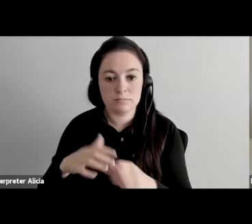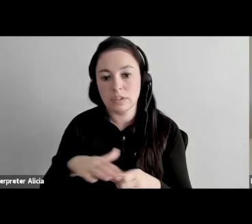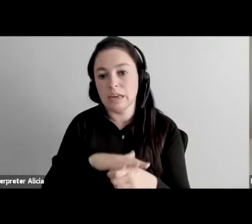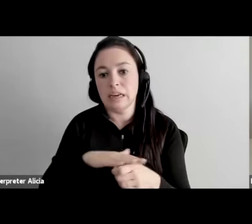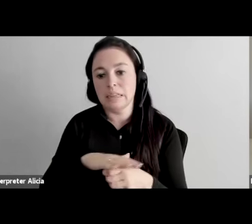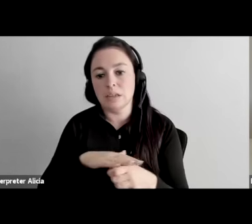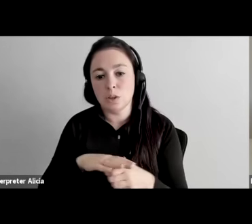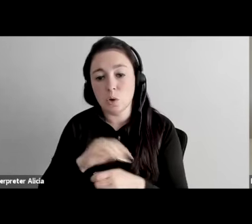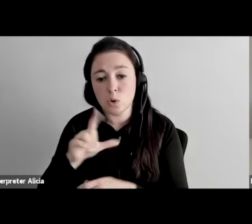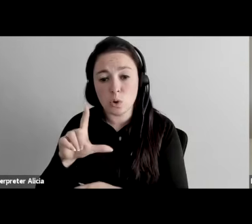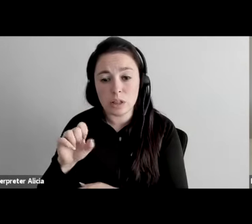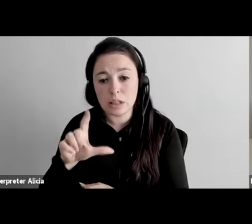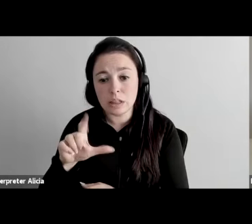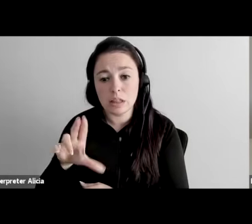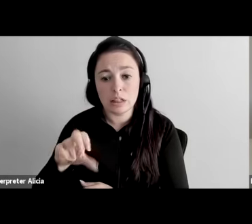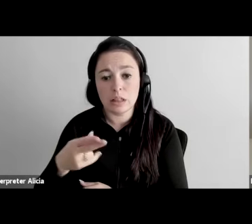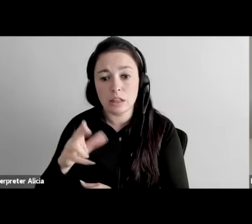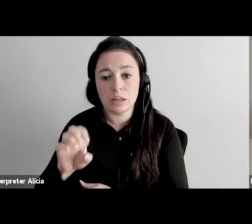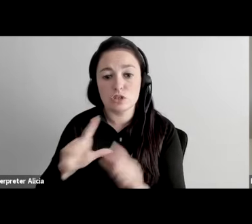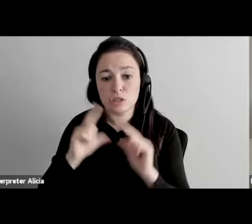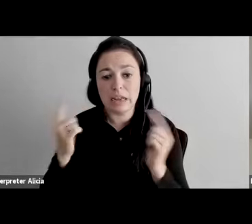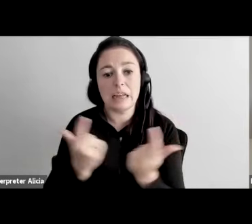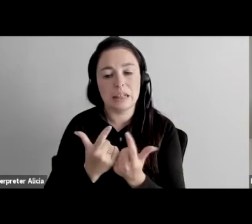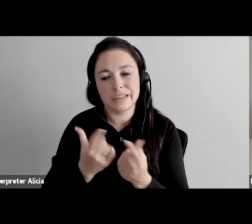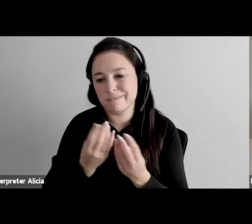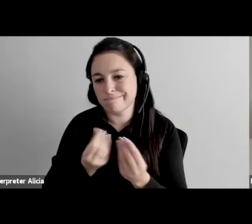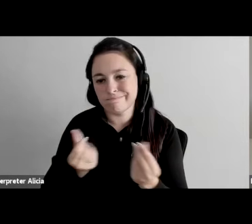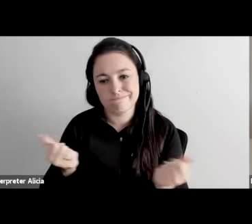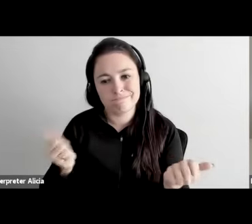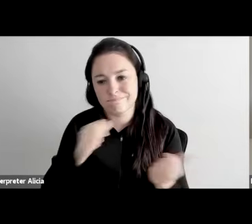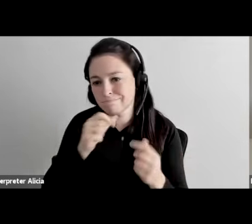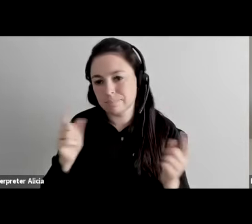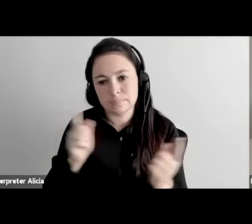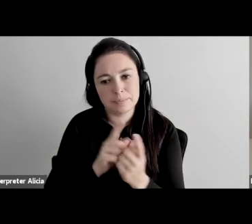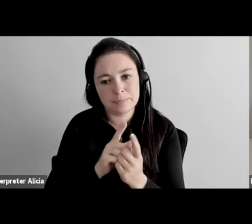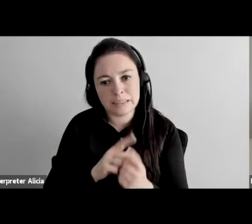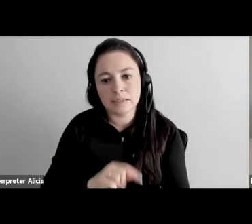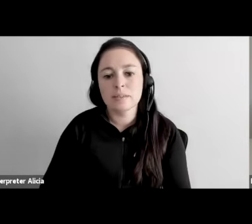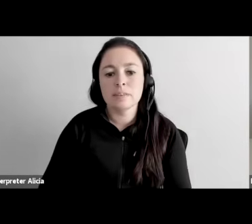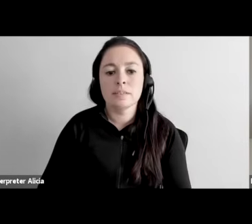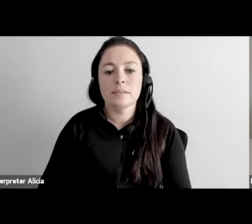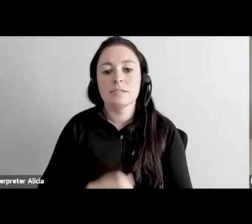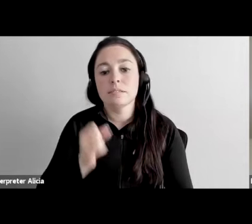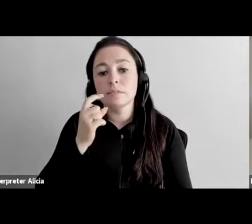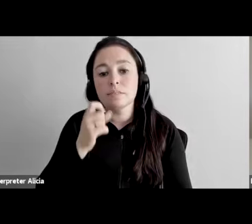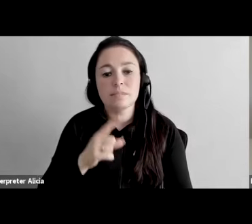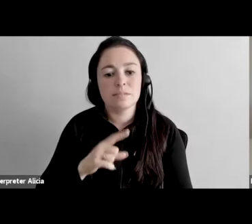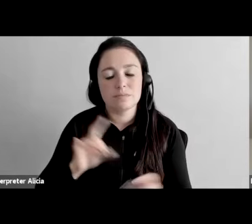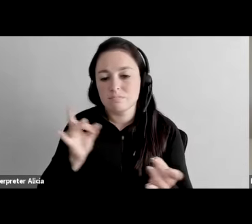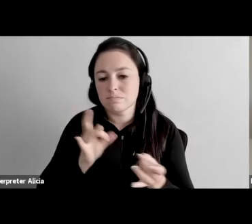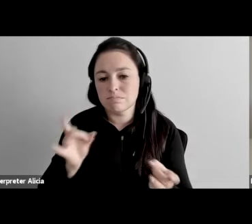It was a cruel irony living so close to the birthplace of the U.S. disability rights movement,